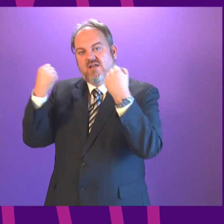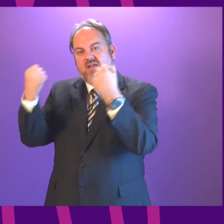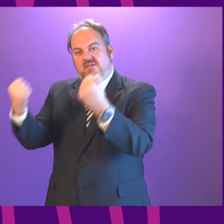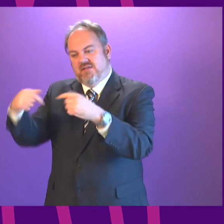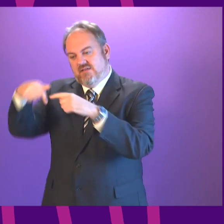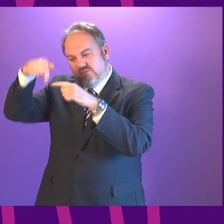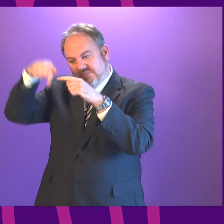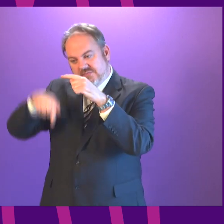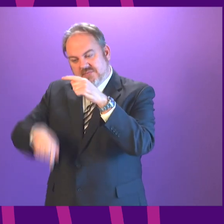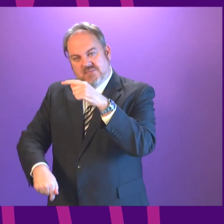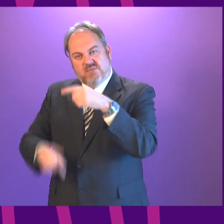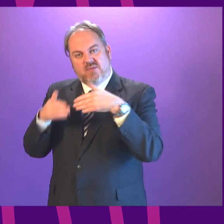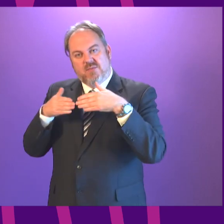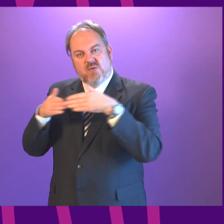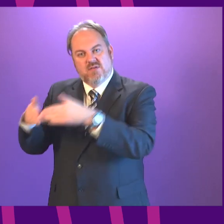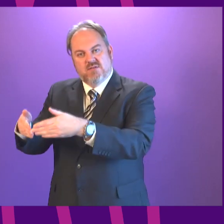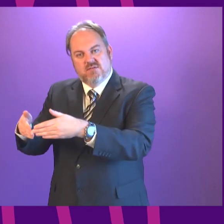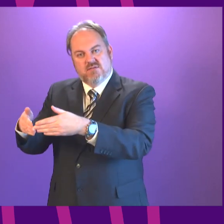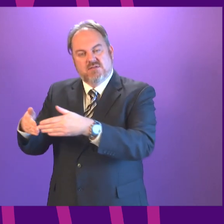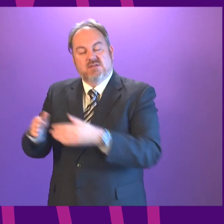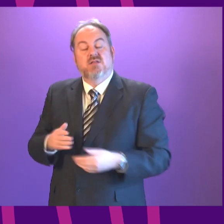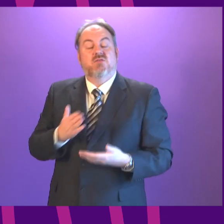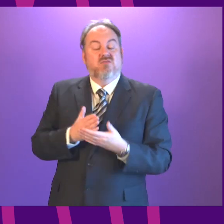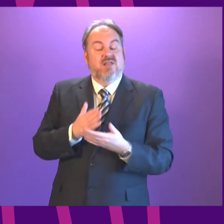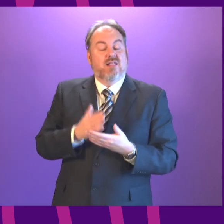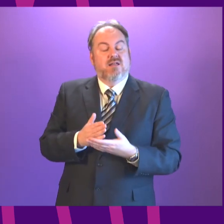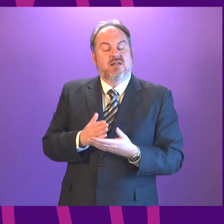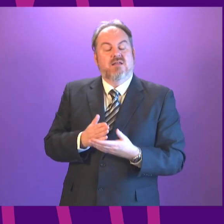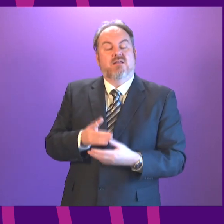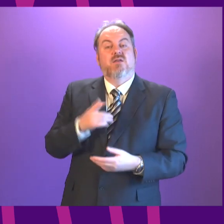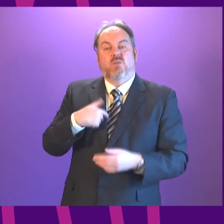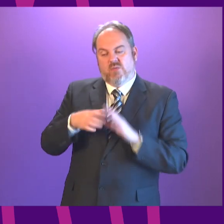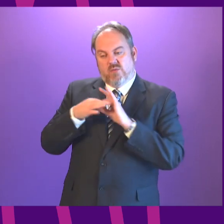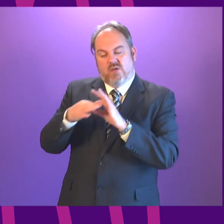do everything that we can to help, and we will continue to liaise with the seafood sector.